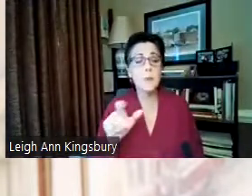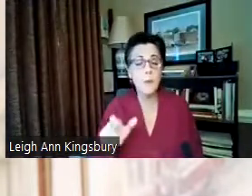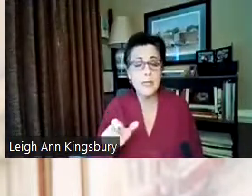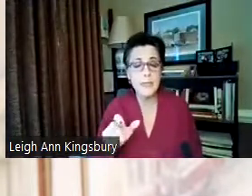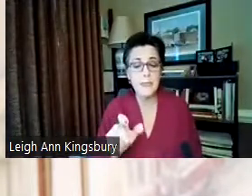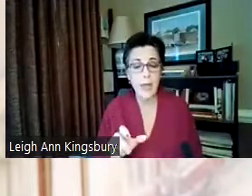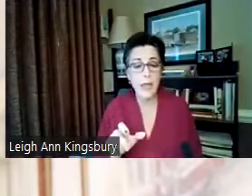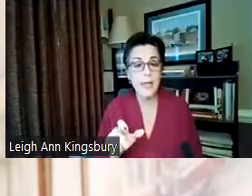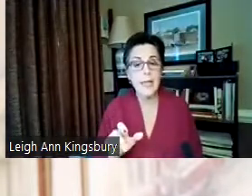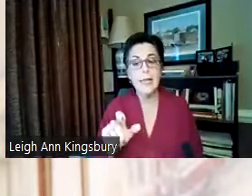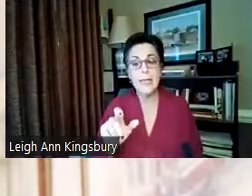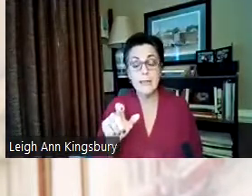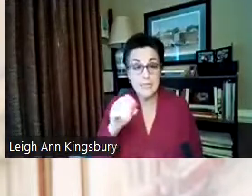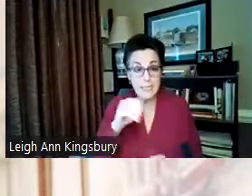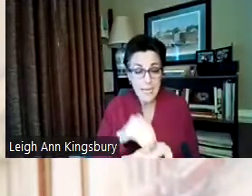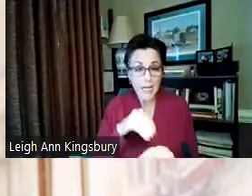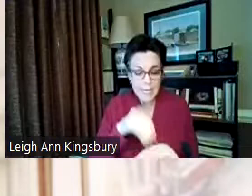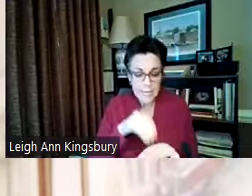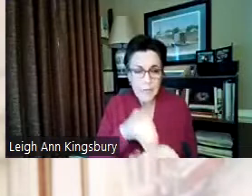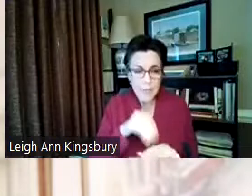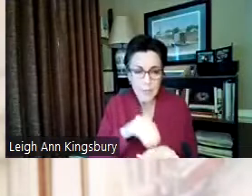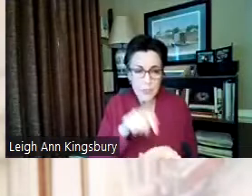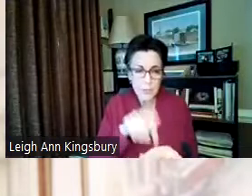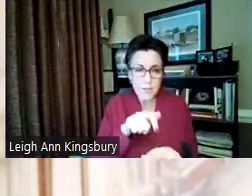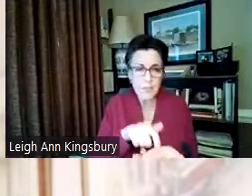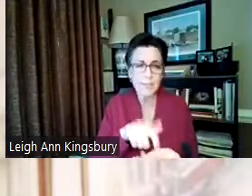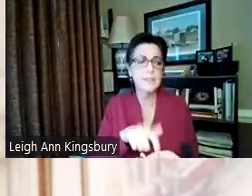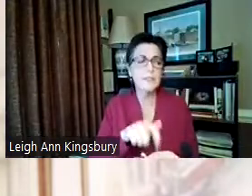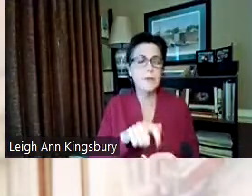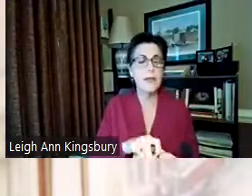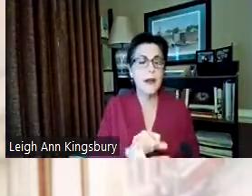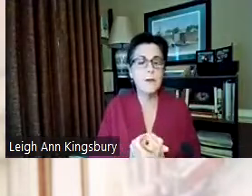point is that if it's not imminently urgent, we have to make this decision right now